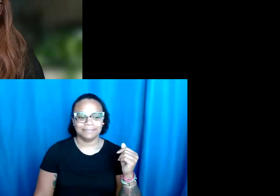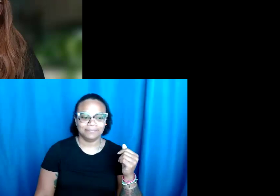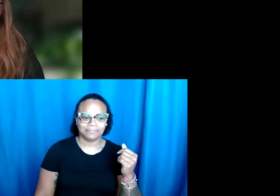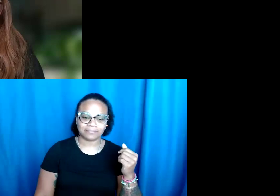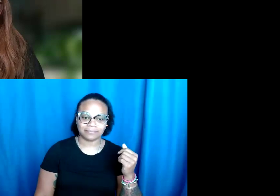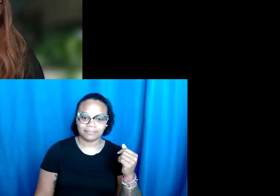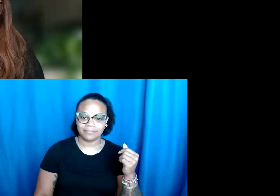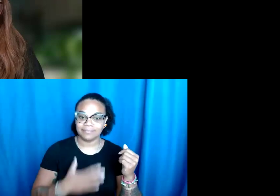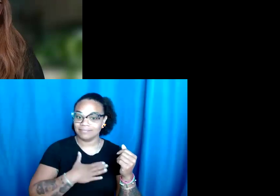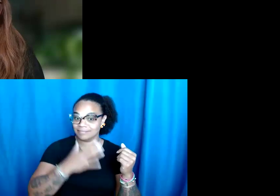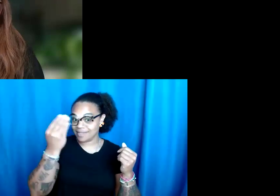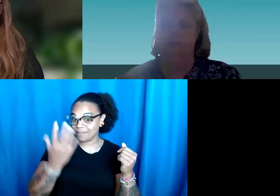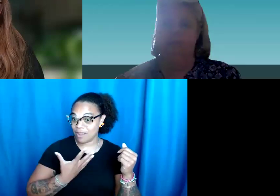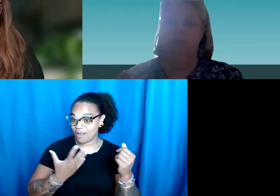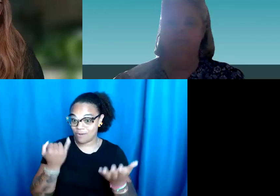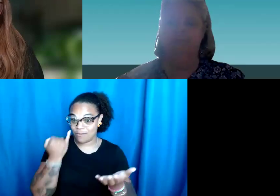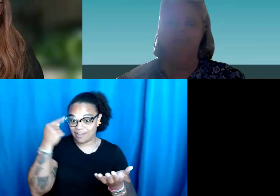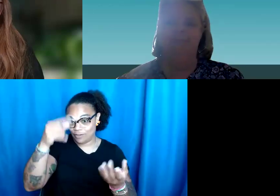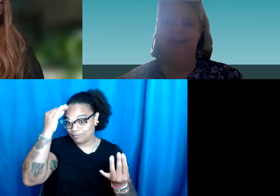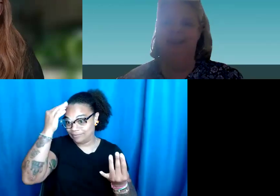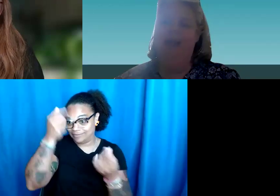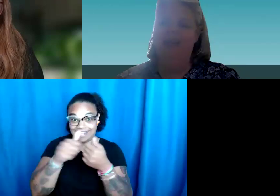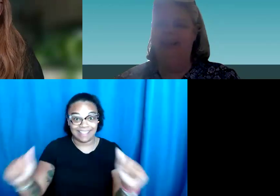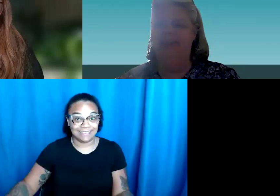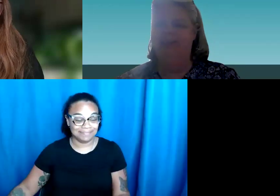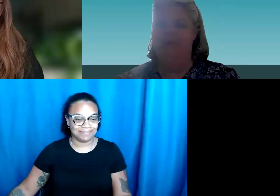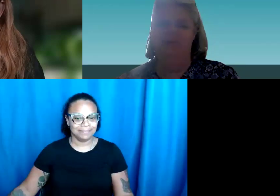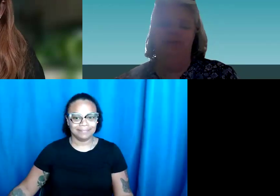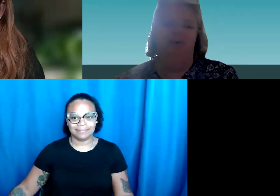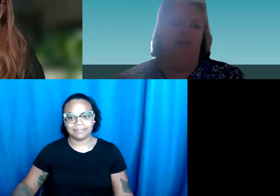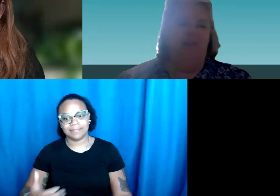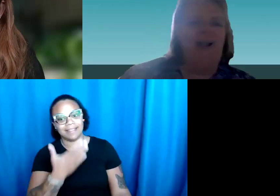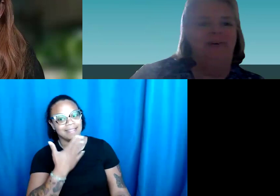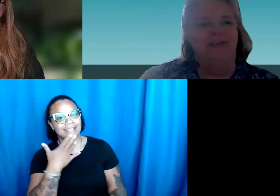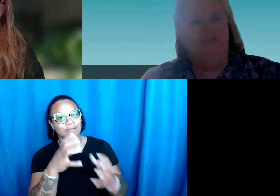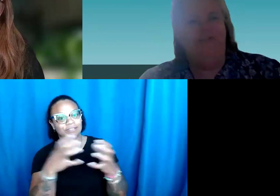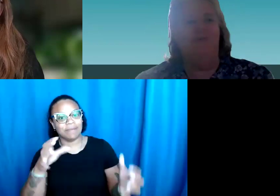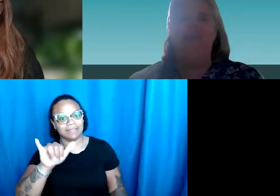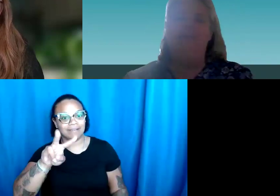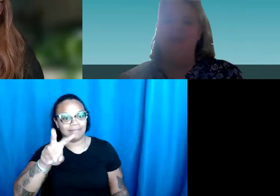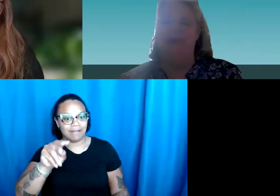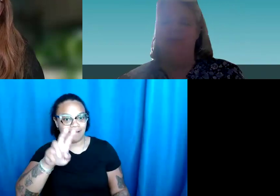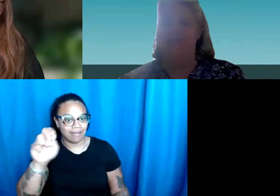And please let me know if there is anything on your mind. Thank you so much. That was some great information.